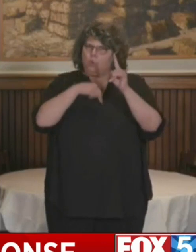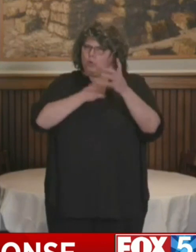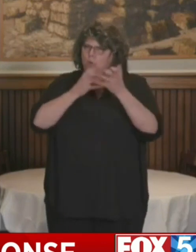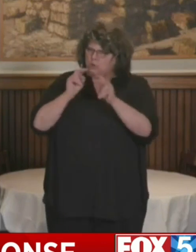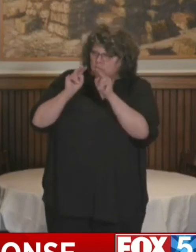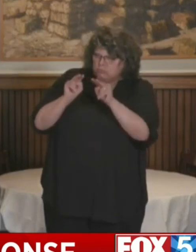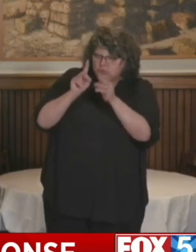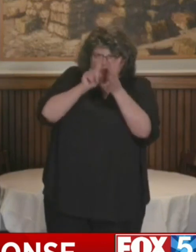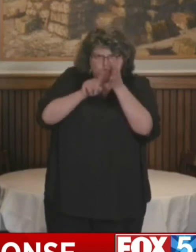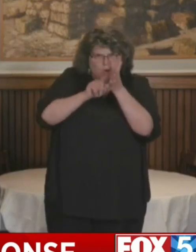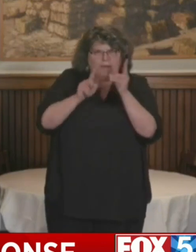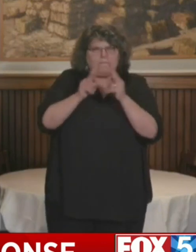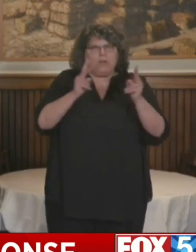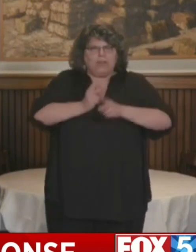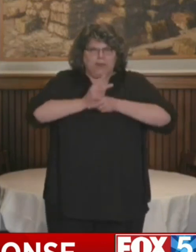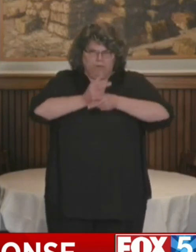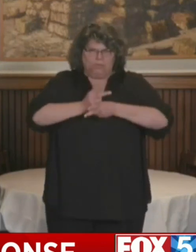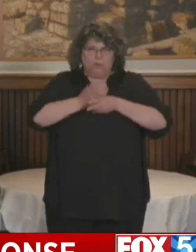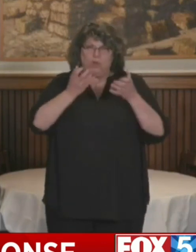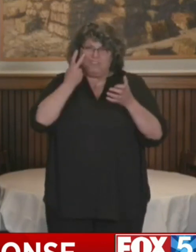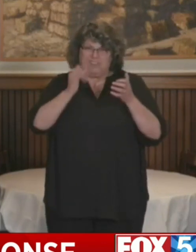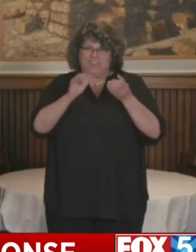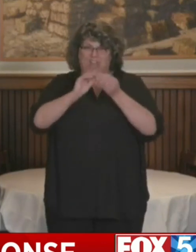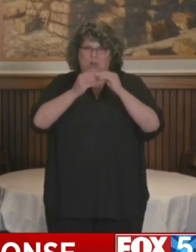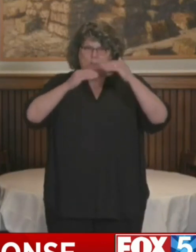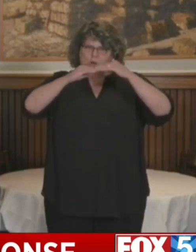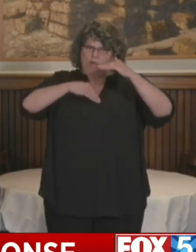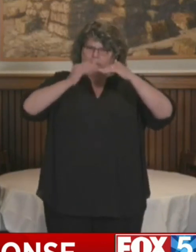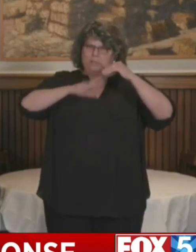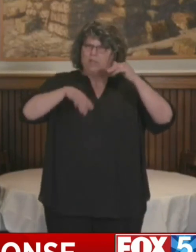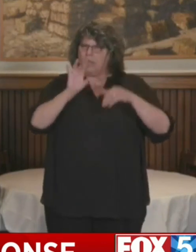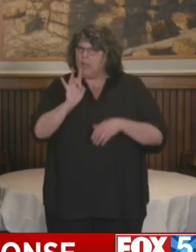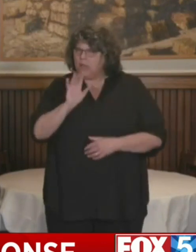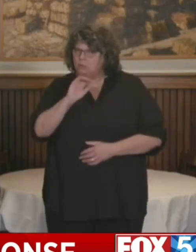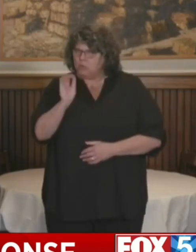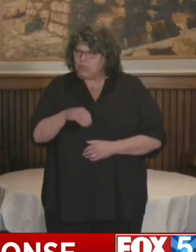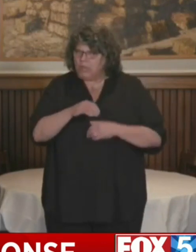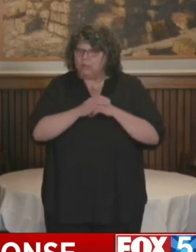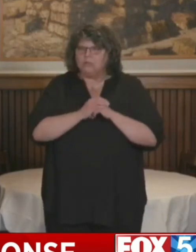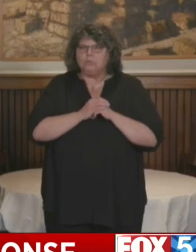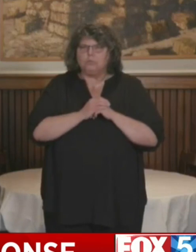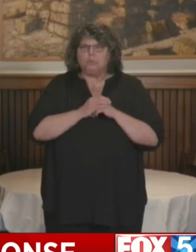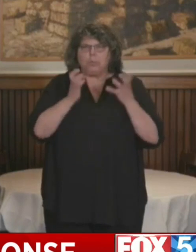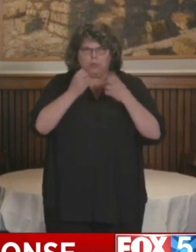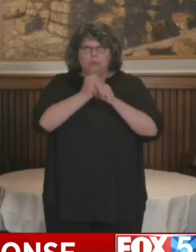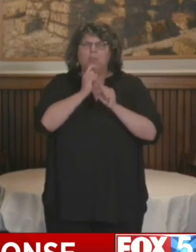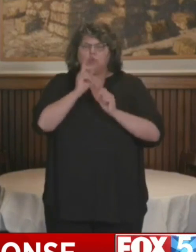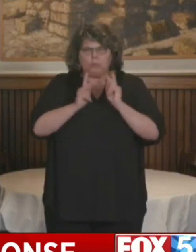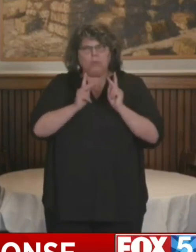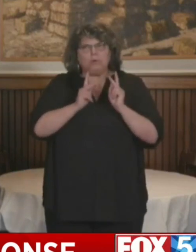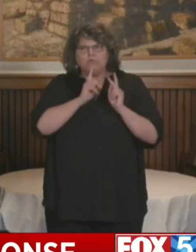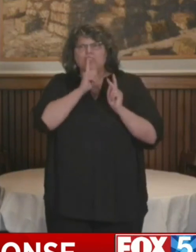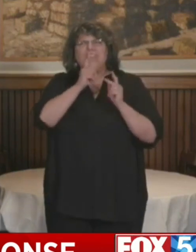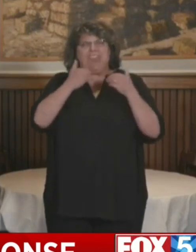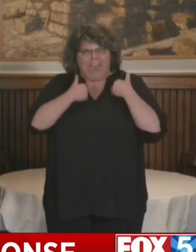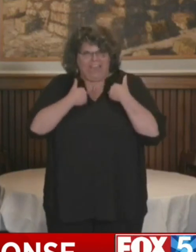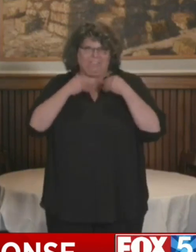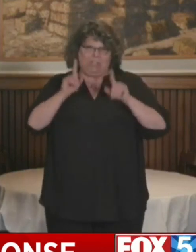RATE IS NOW SPELLED OUT IN THE AT TO AS WE MOVE FORWARD AS A RATE THAT WE'RE TRACKING A VERY VERY CLOSE AND AGAIN WE